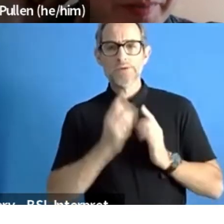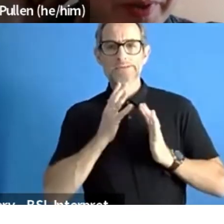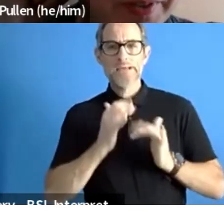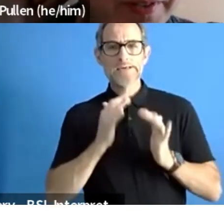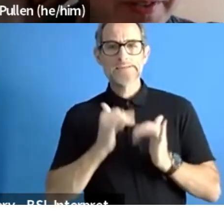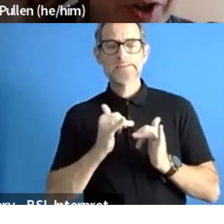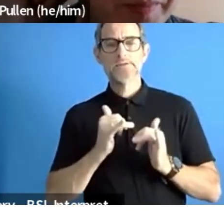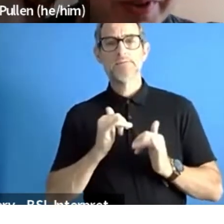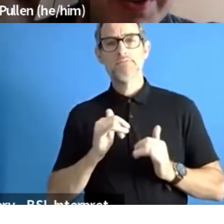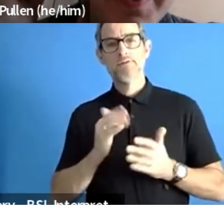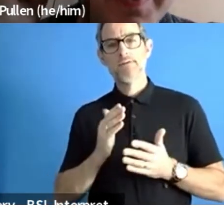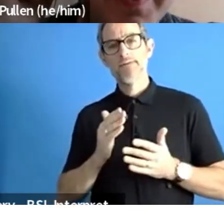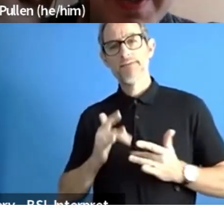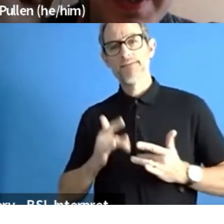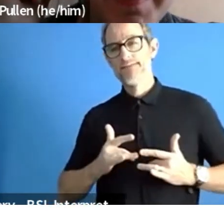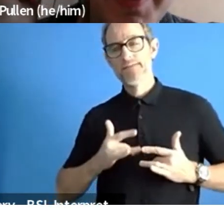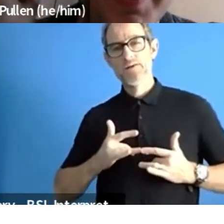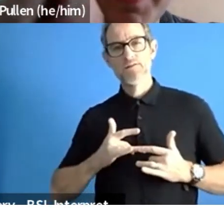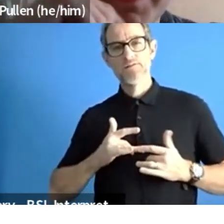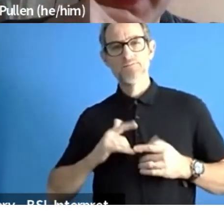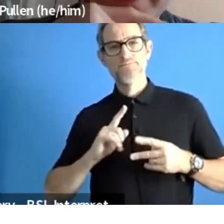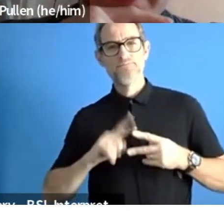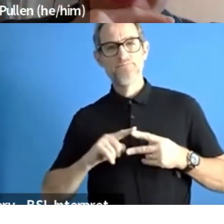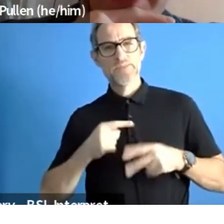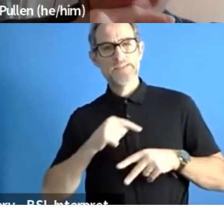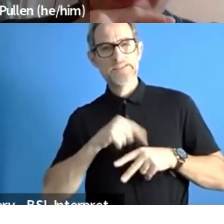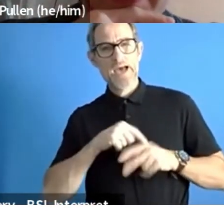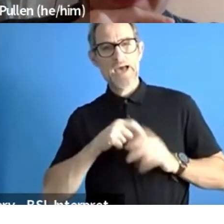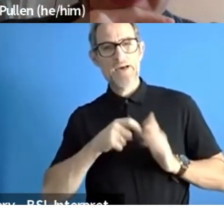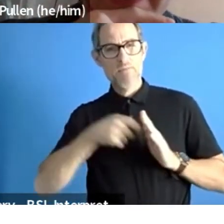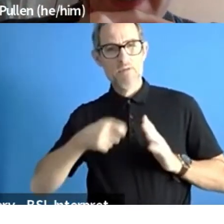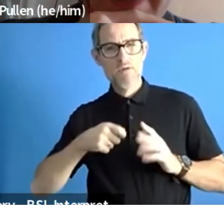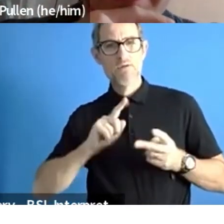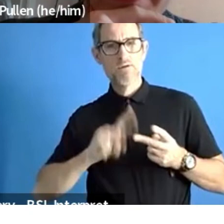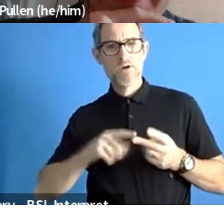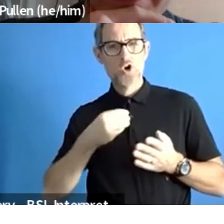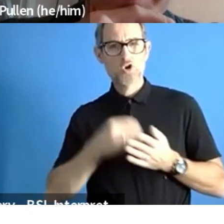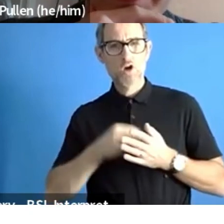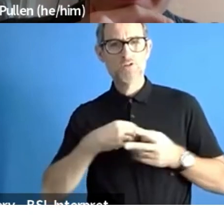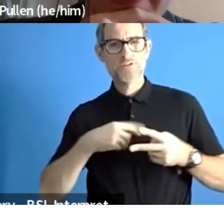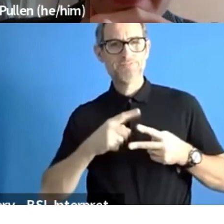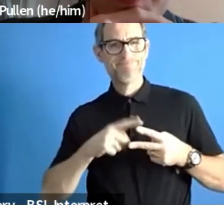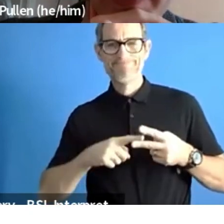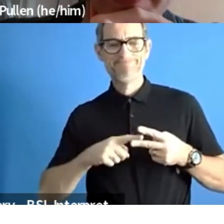from a time and cost point of view, that's unlikely and suppliers are less